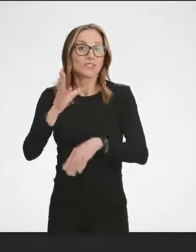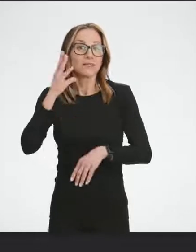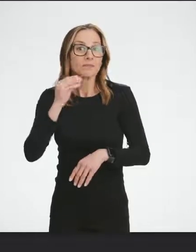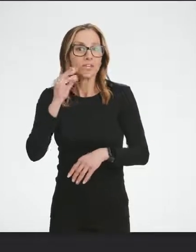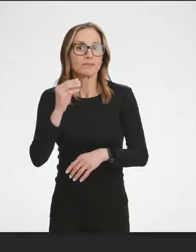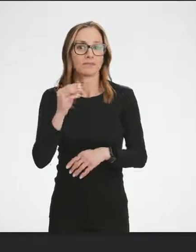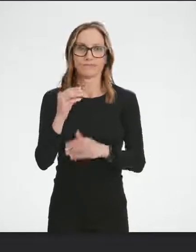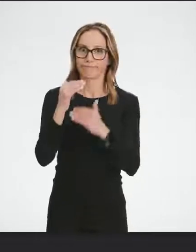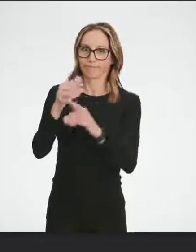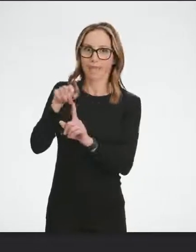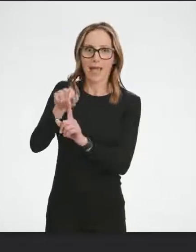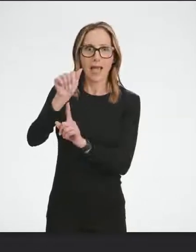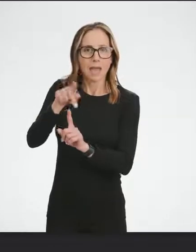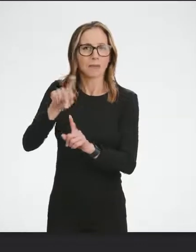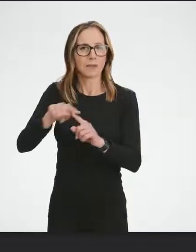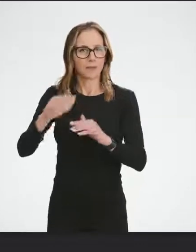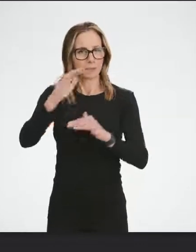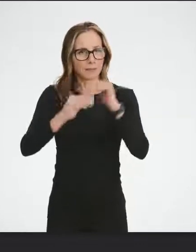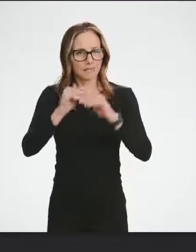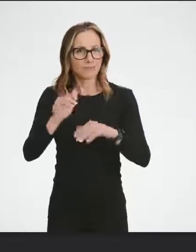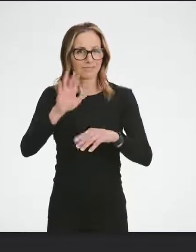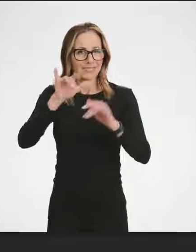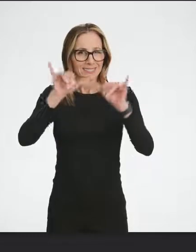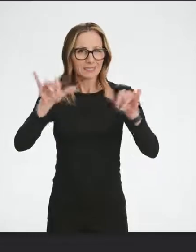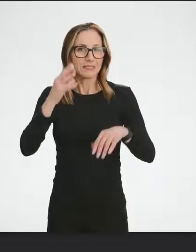experience on Apple devices.